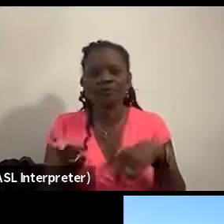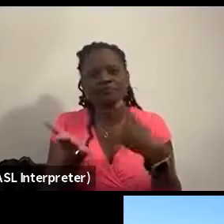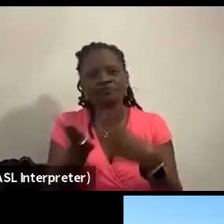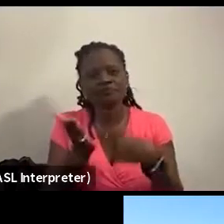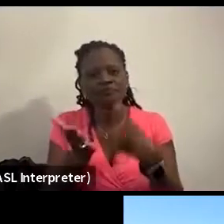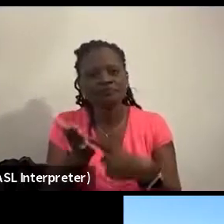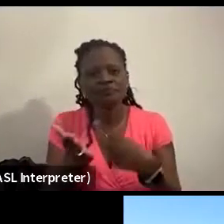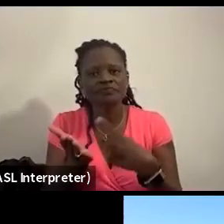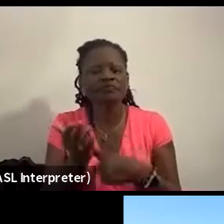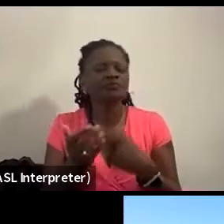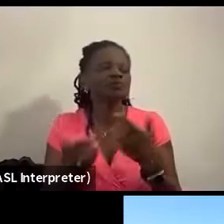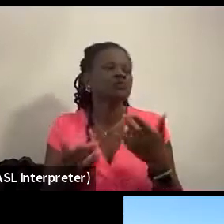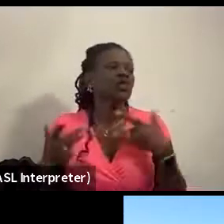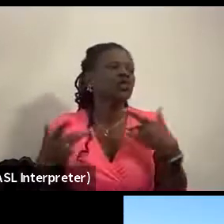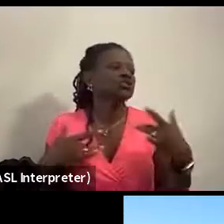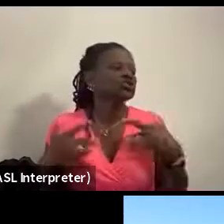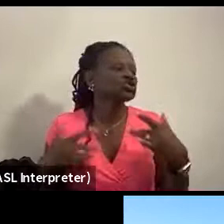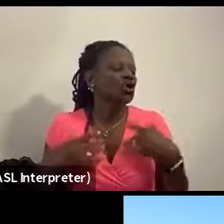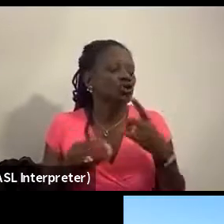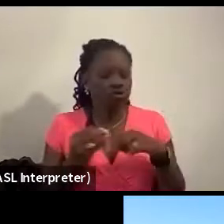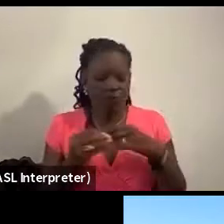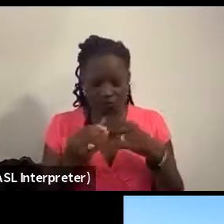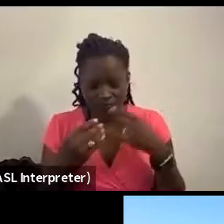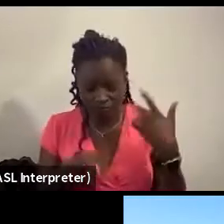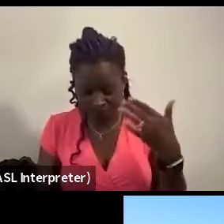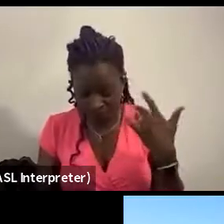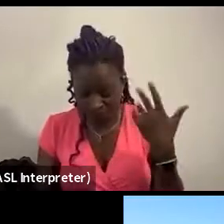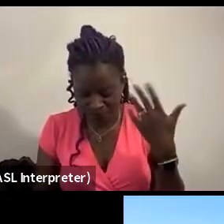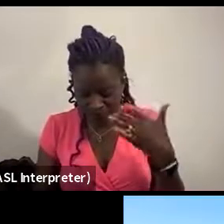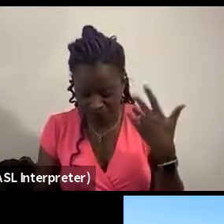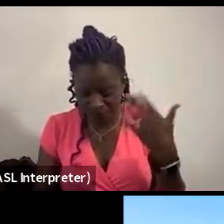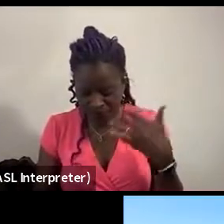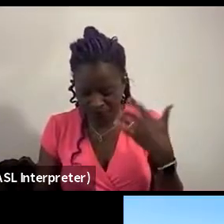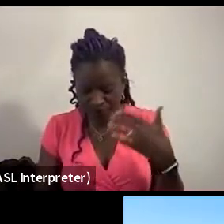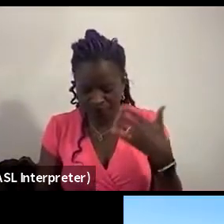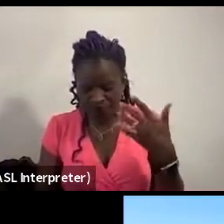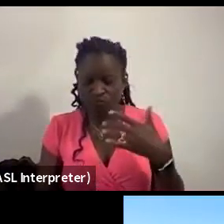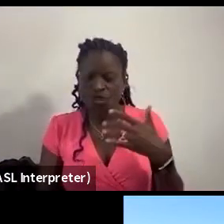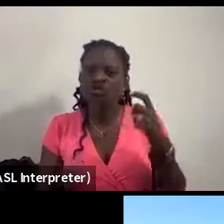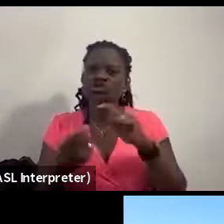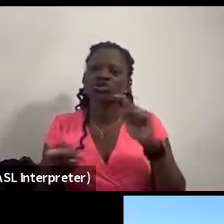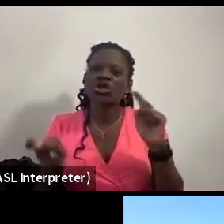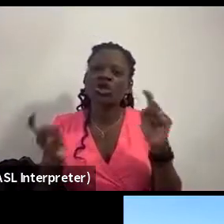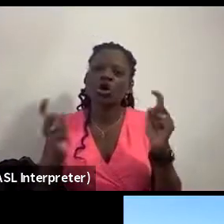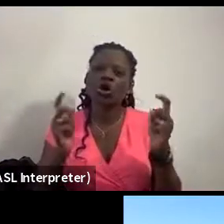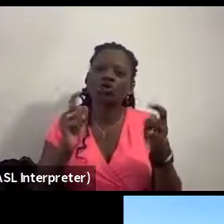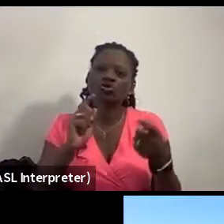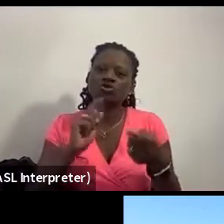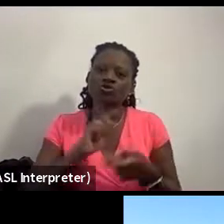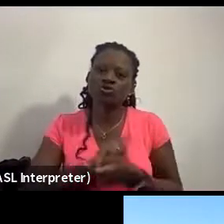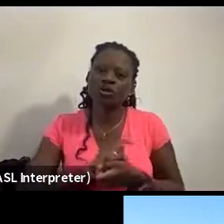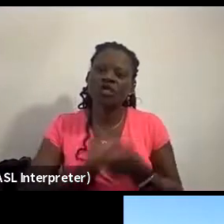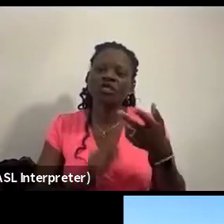concerns about altering your DNA. I think that's a common one that sounds in